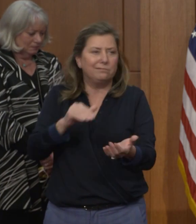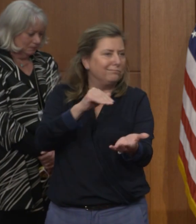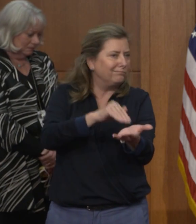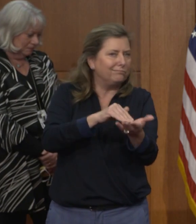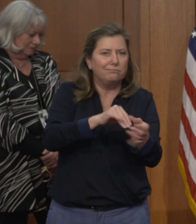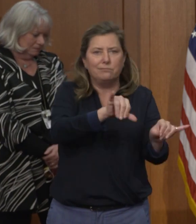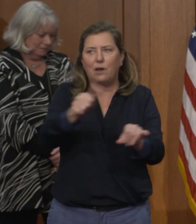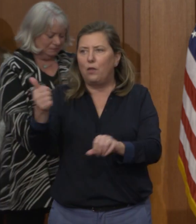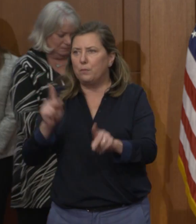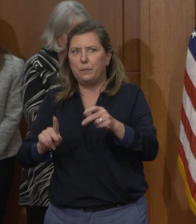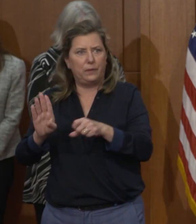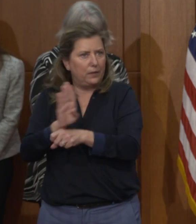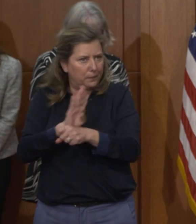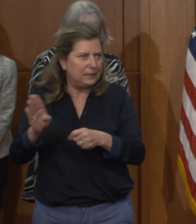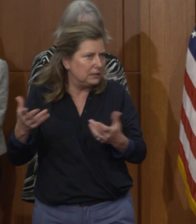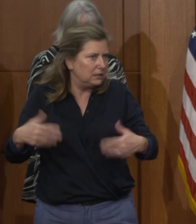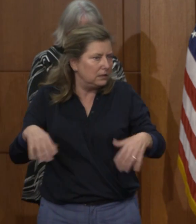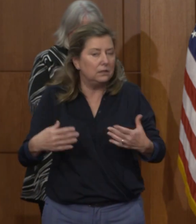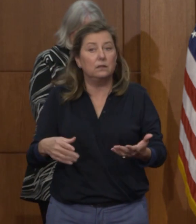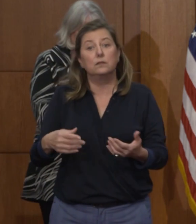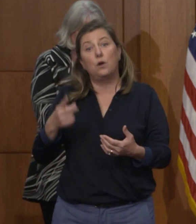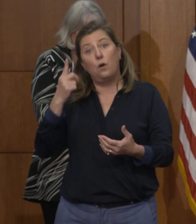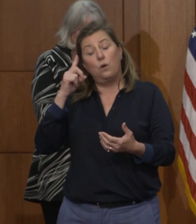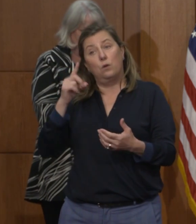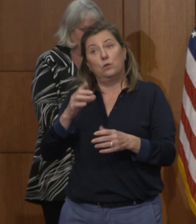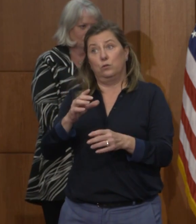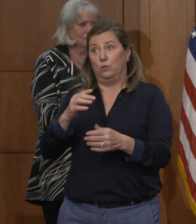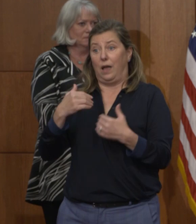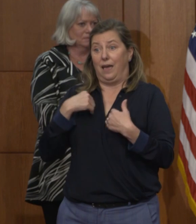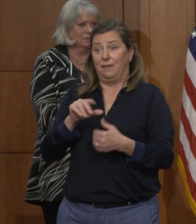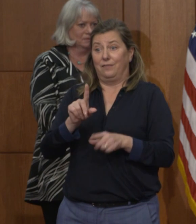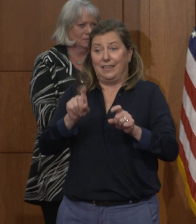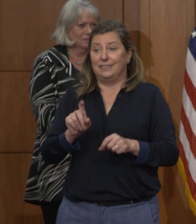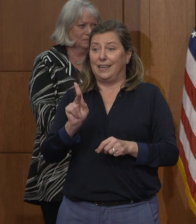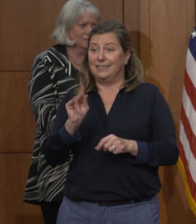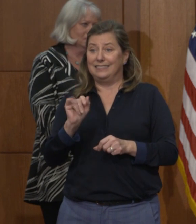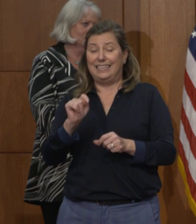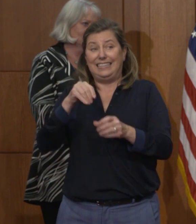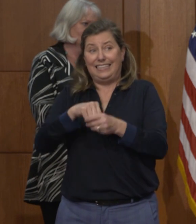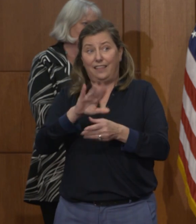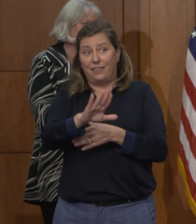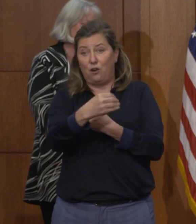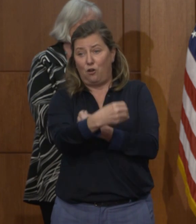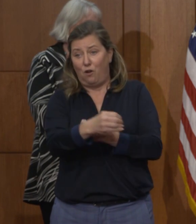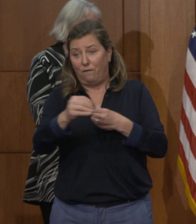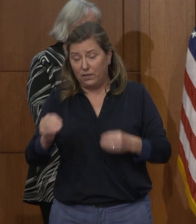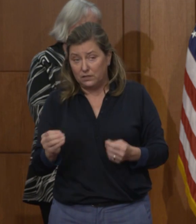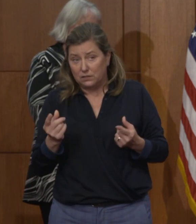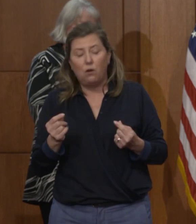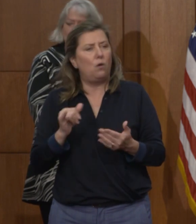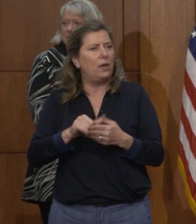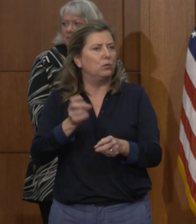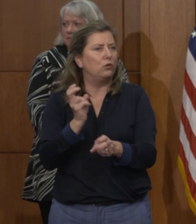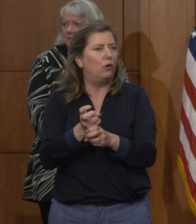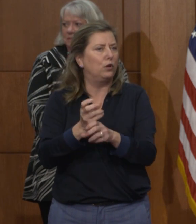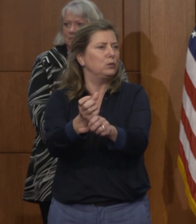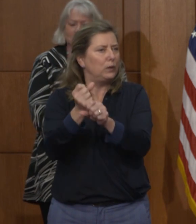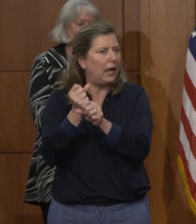And has the state pinpointed any other reasons why testing isn't at the level that we'd like? Yeah, Kate, when I say cumbersome, uh, one, not having the supplies in your office. Um,